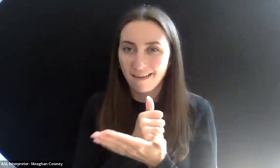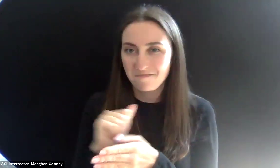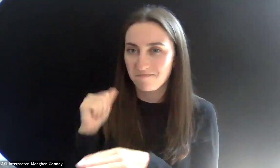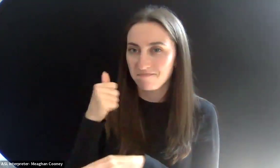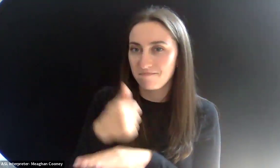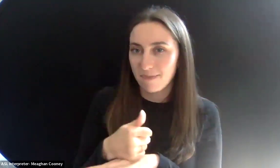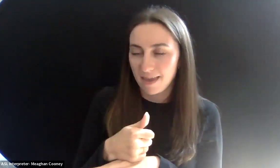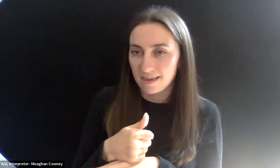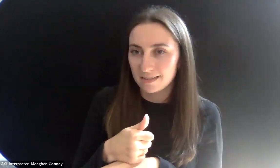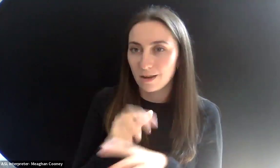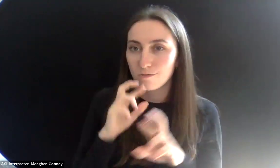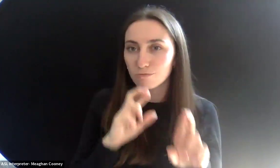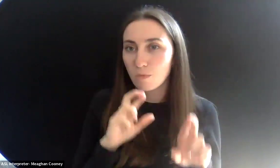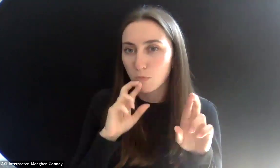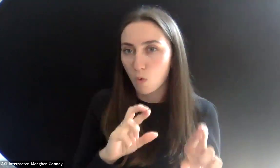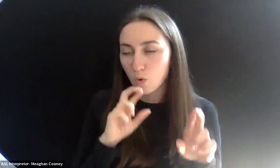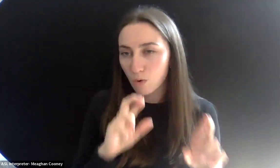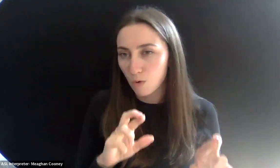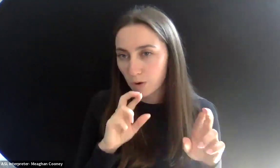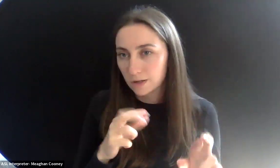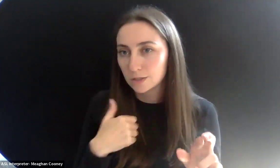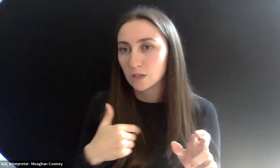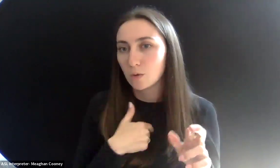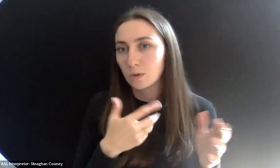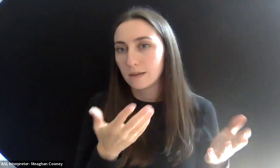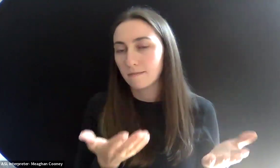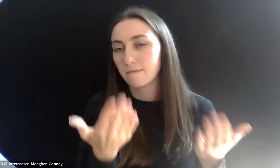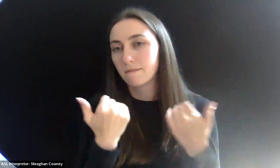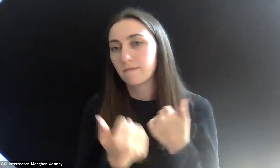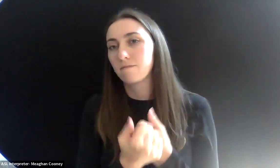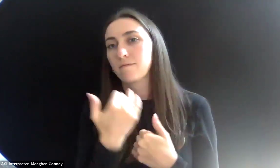reports that we have received from from the Climate Resilience